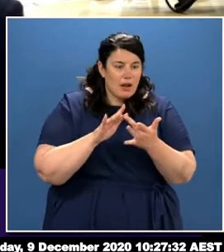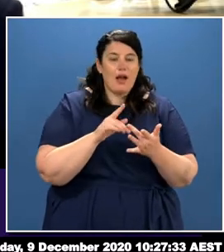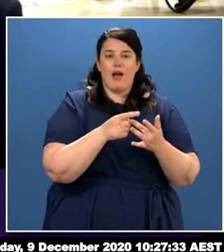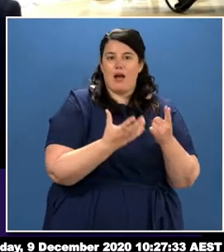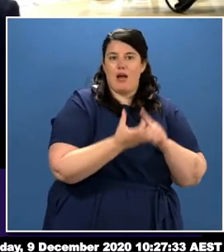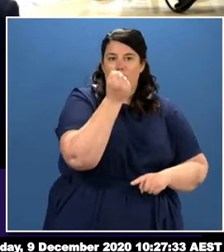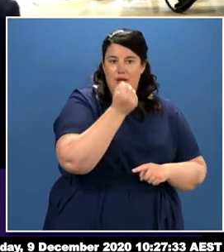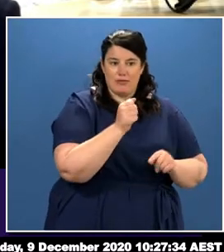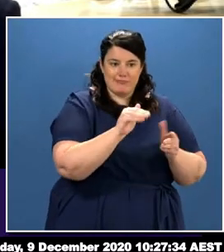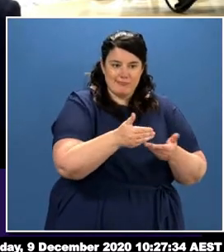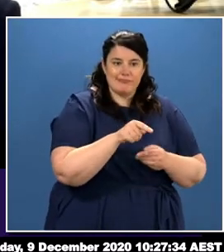do some introductions, is that right?